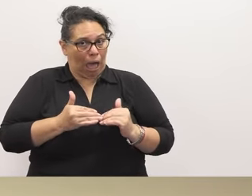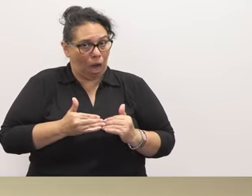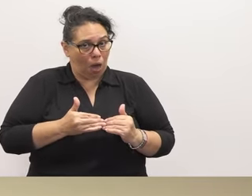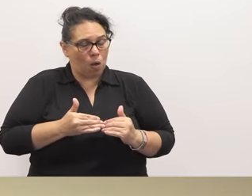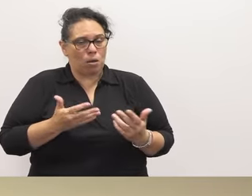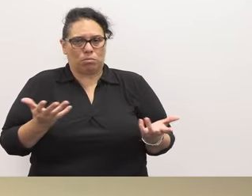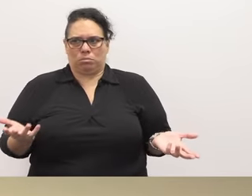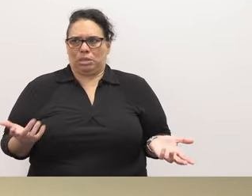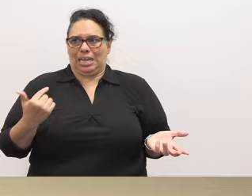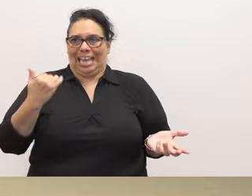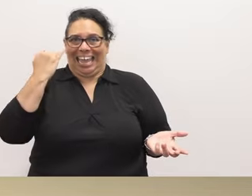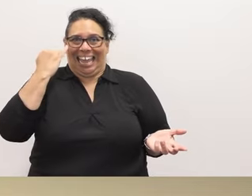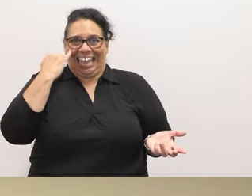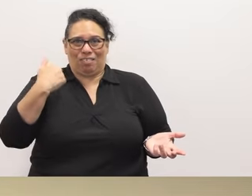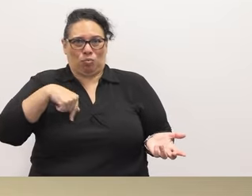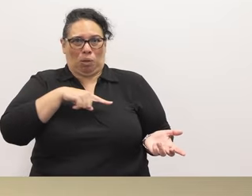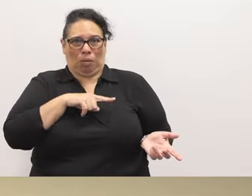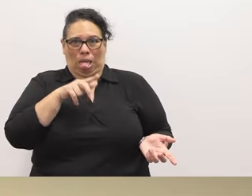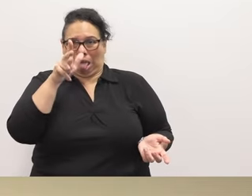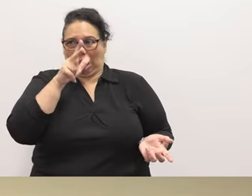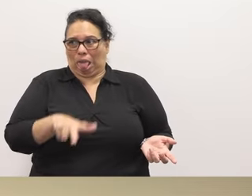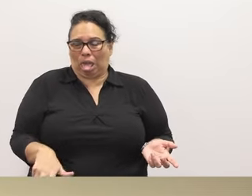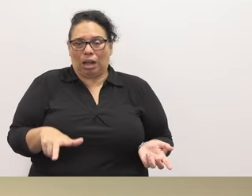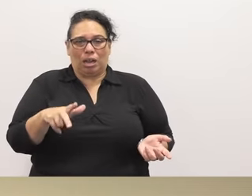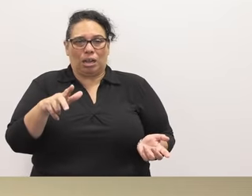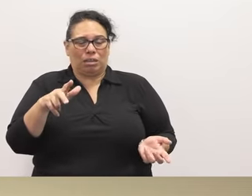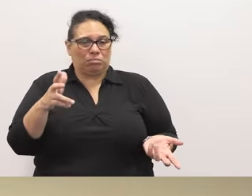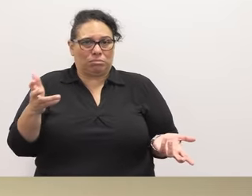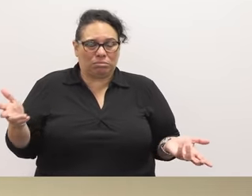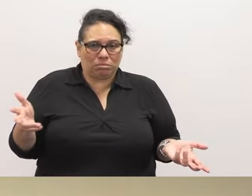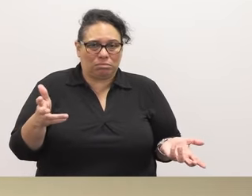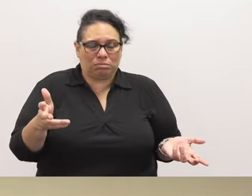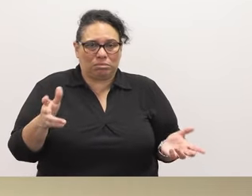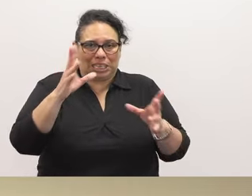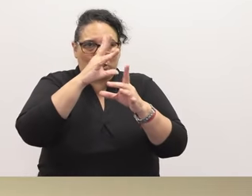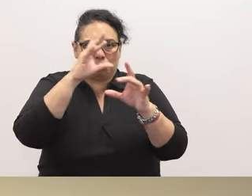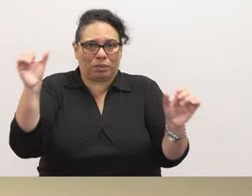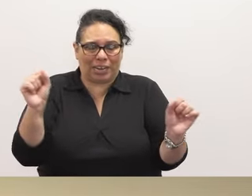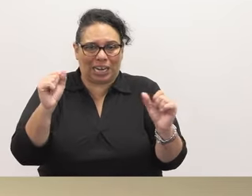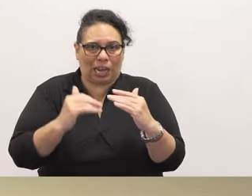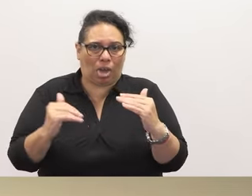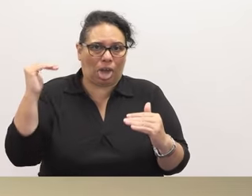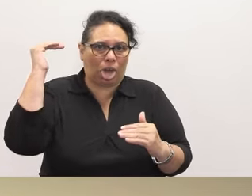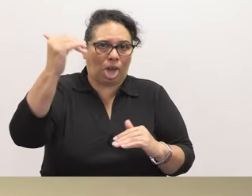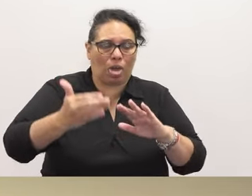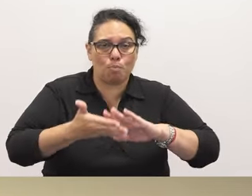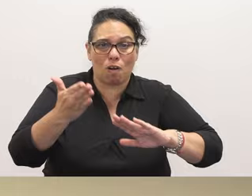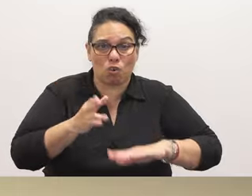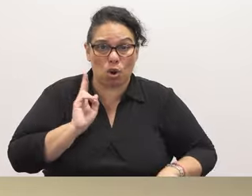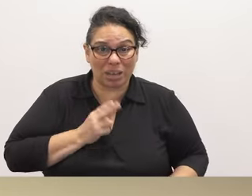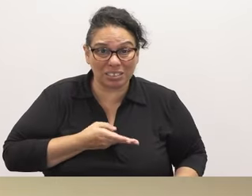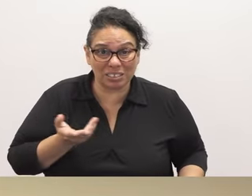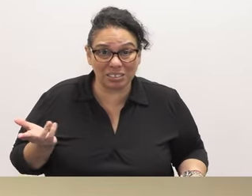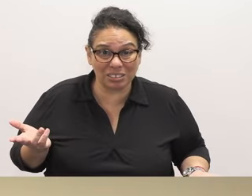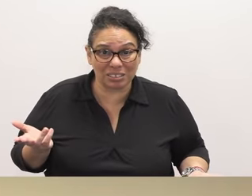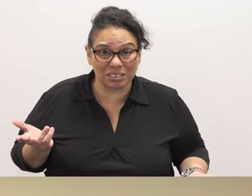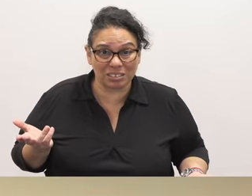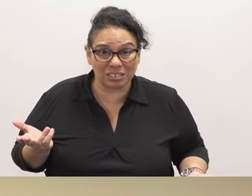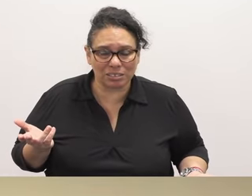then we shouldn't expect that our superintendent radically outperformed us. It is really hard for a superintendent to outperform our board.